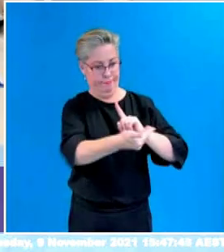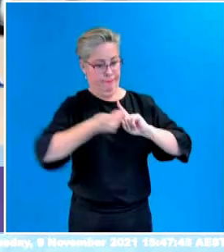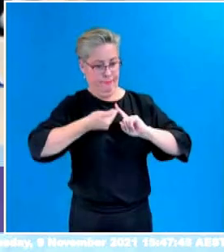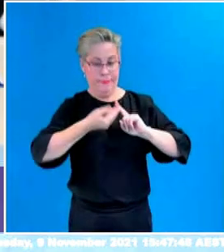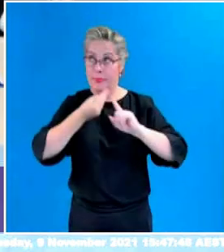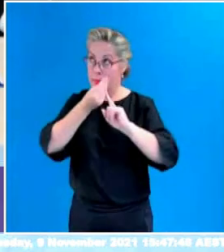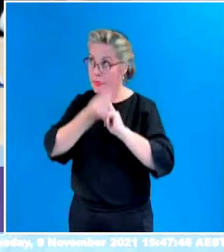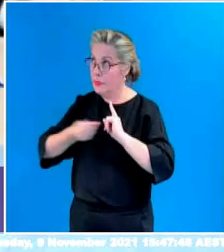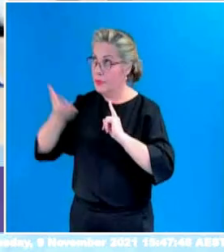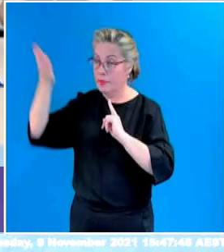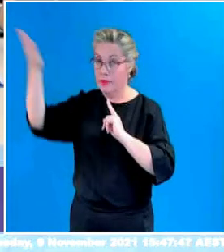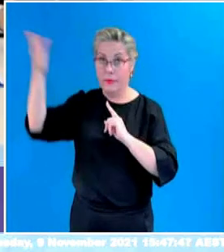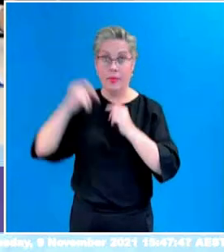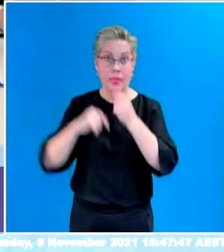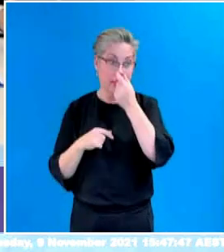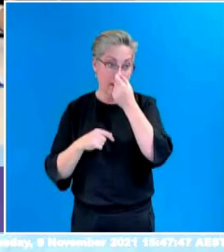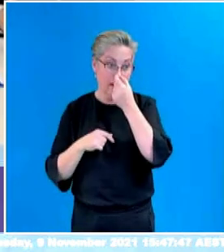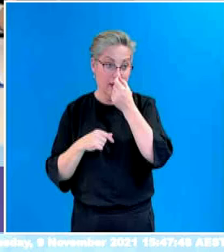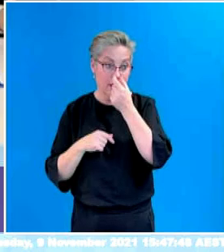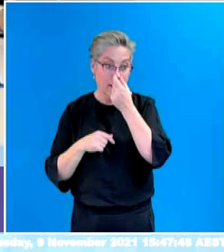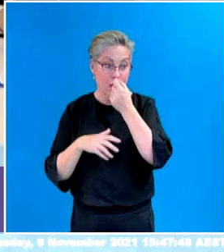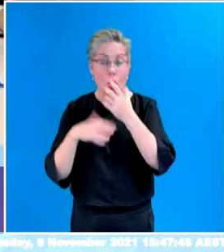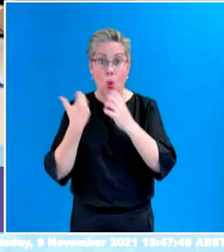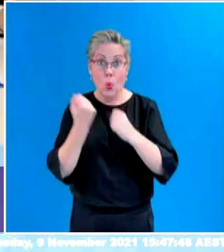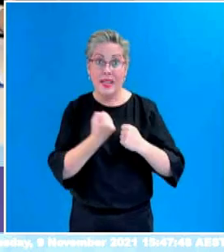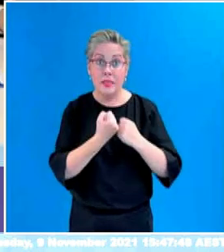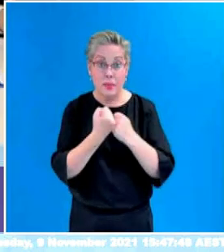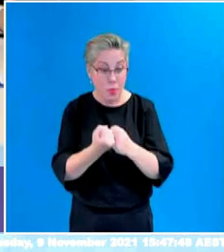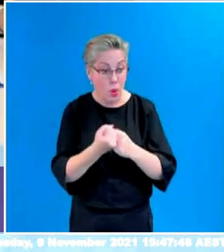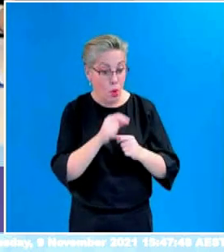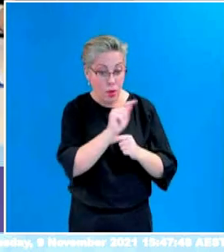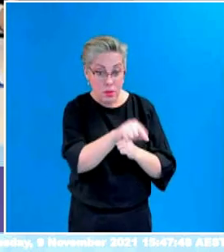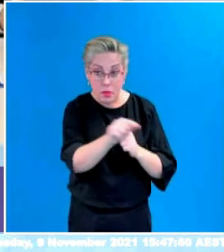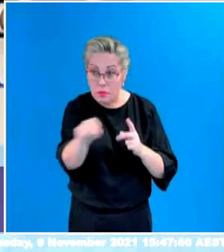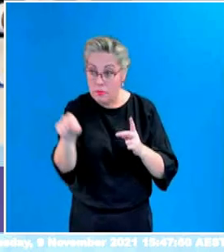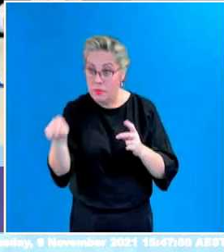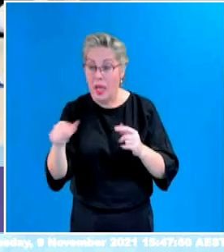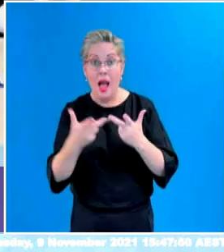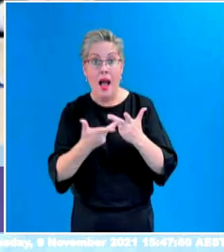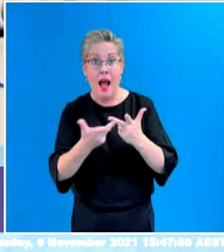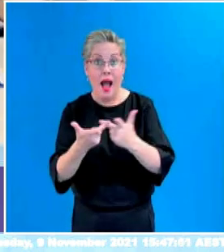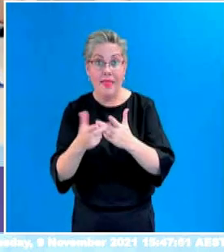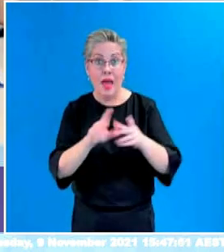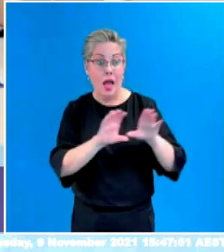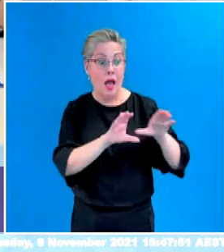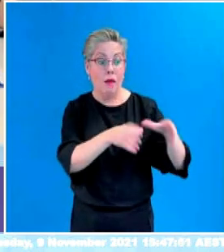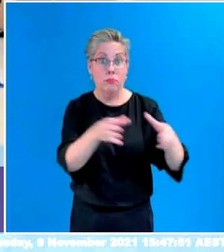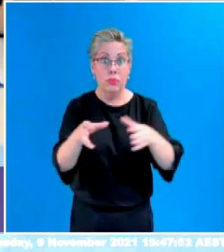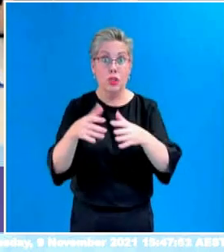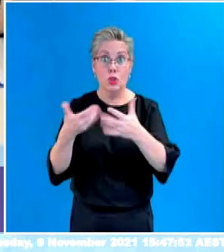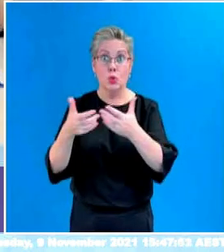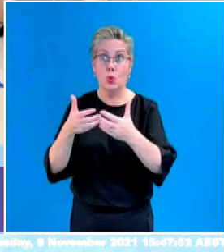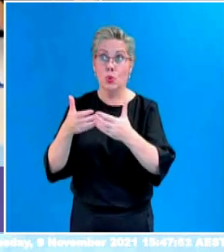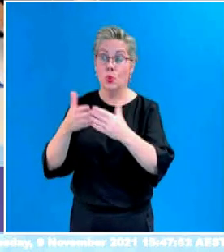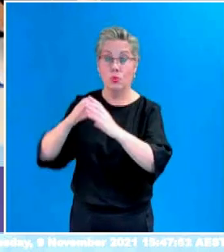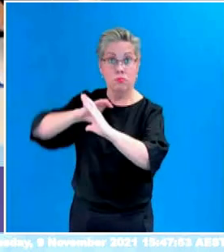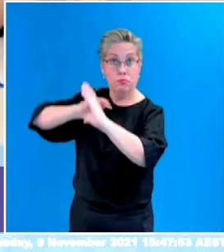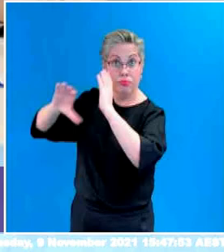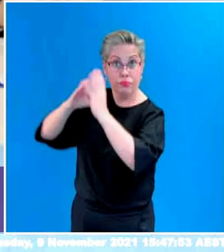for comment, we support civil society to engage with the treaty process, we coordinate our appearances --- you mentioned earlier that I headed